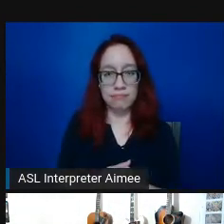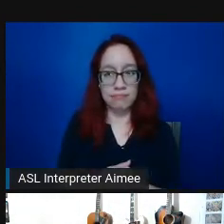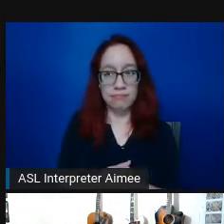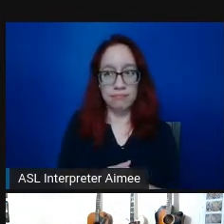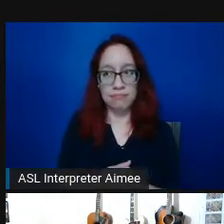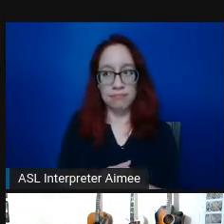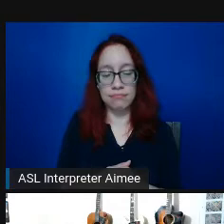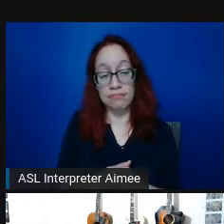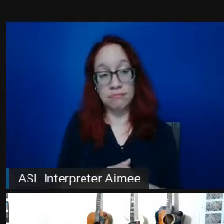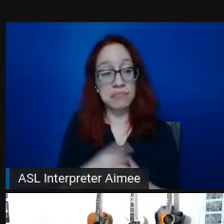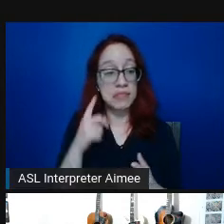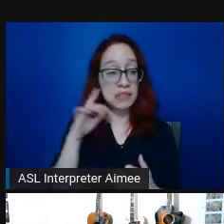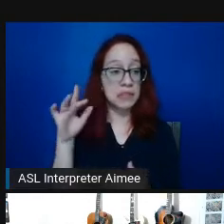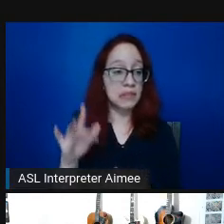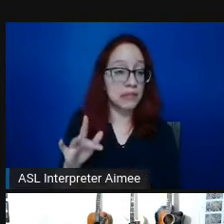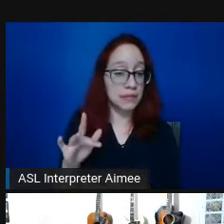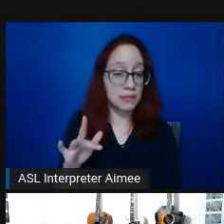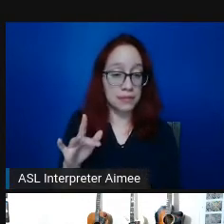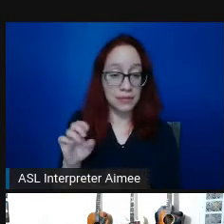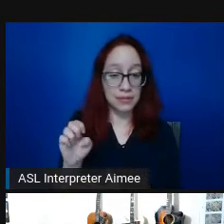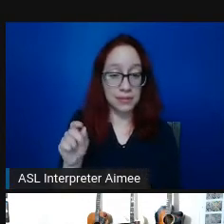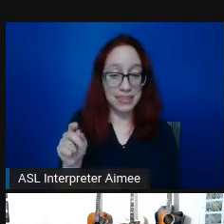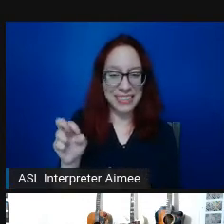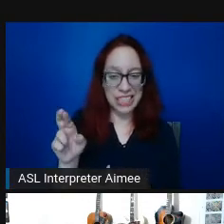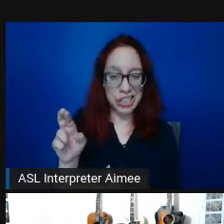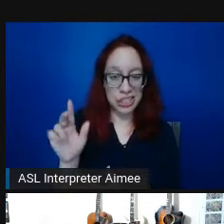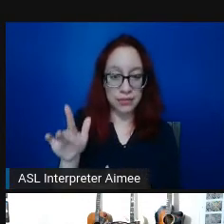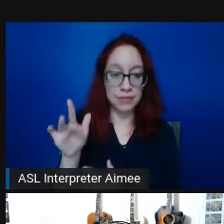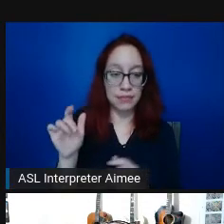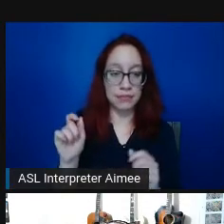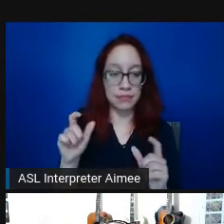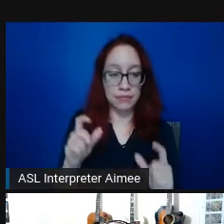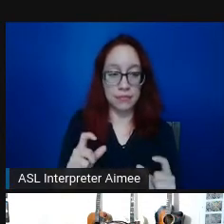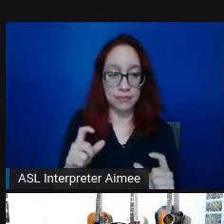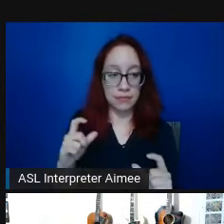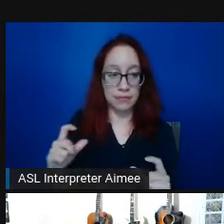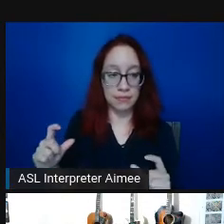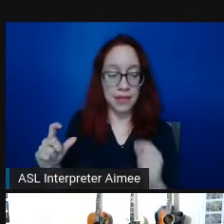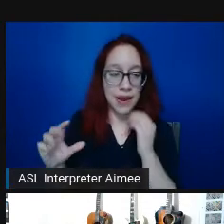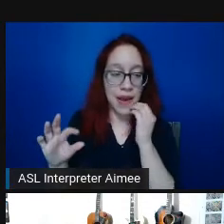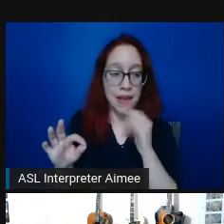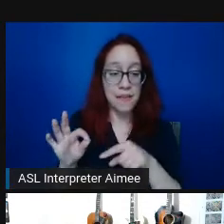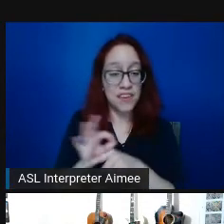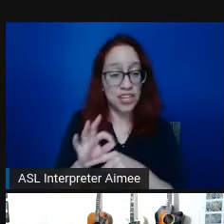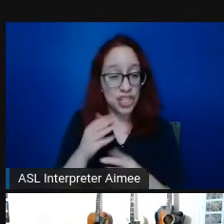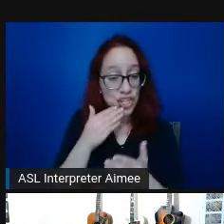If I press the enter key now it does change . The keyboard functionality is quite good there, except that